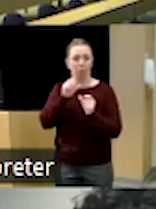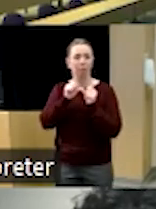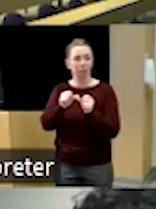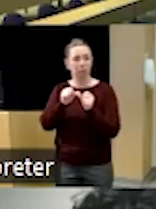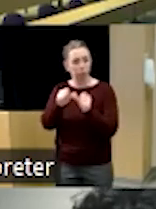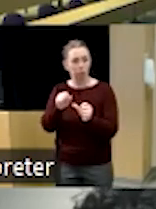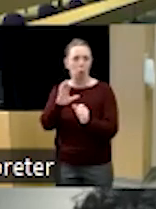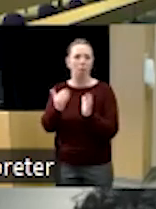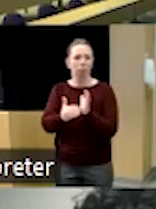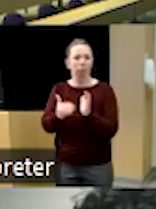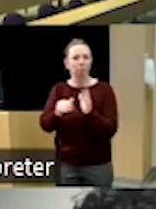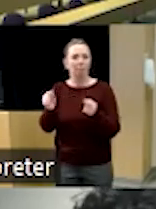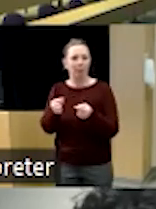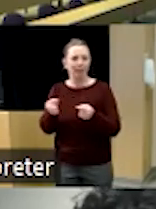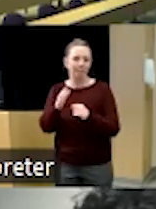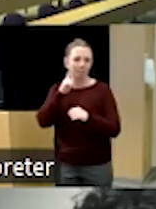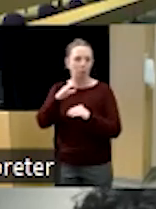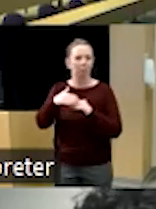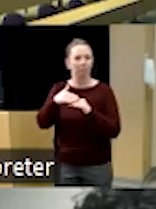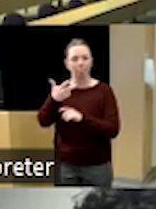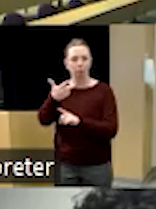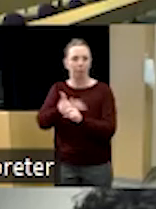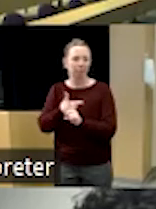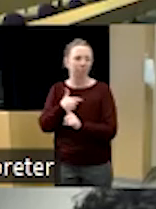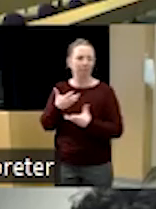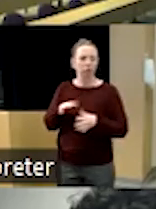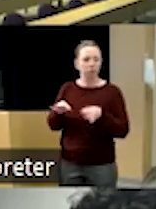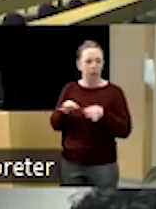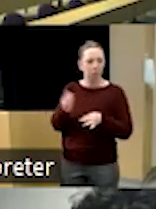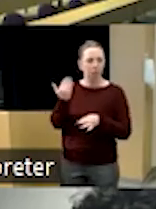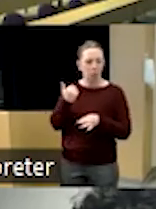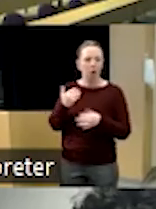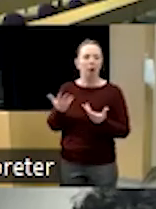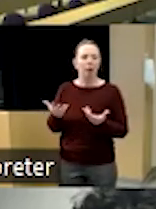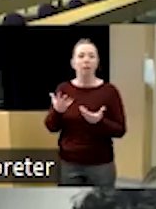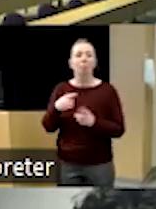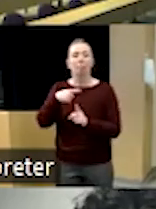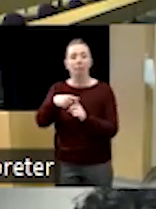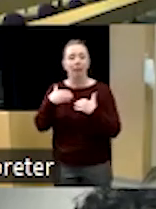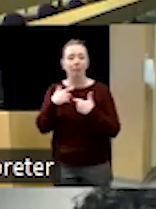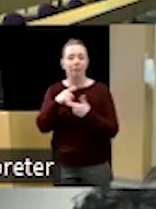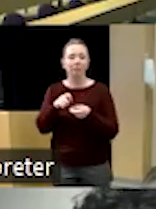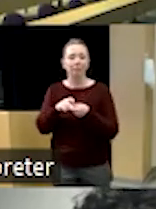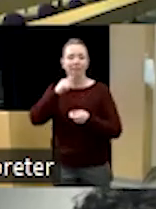than three months I explained this before and there's a classification which is dependent on